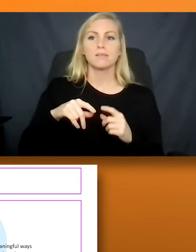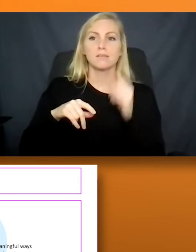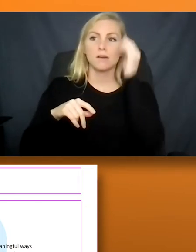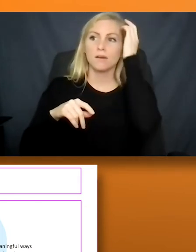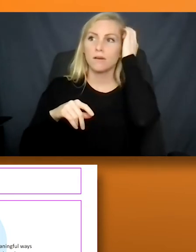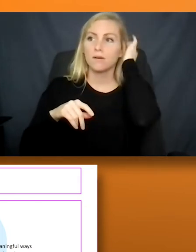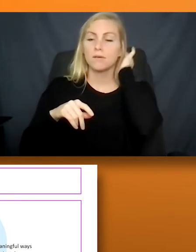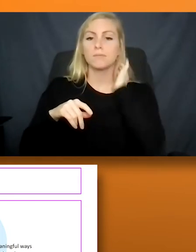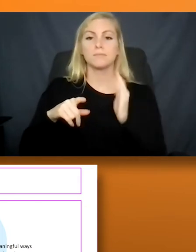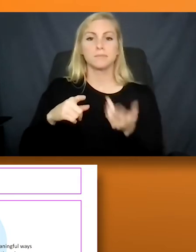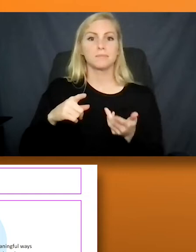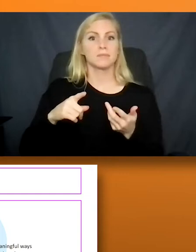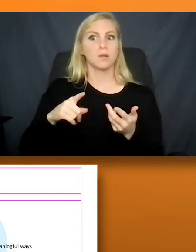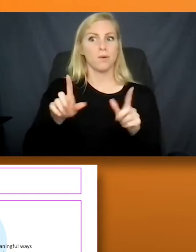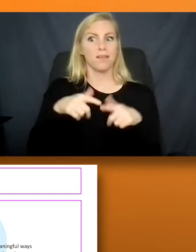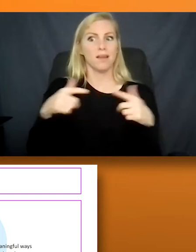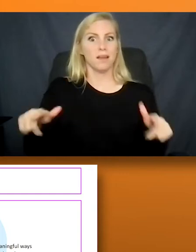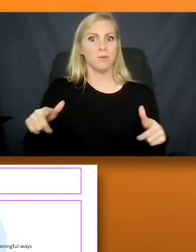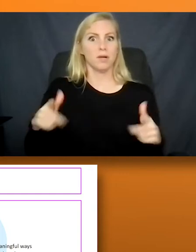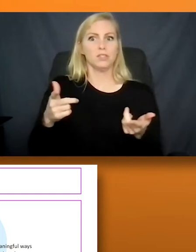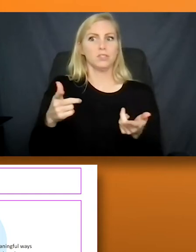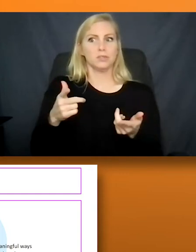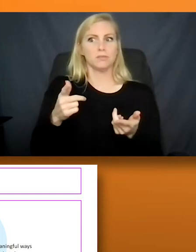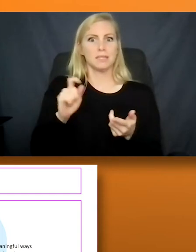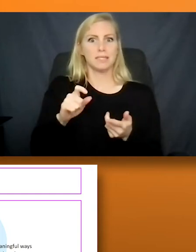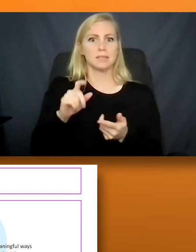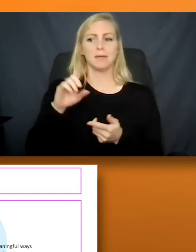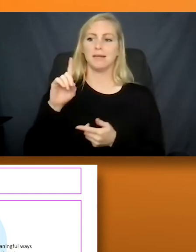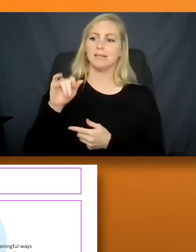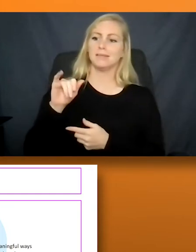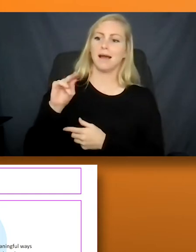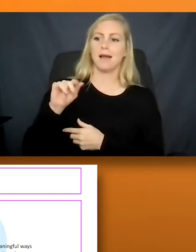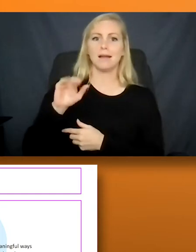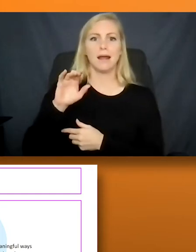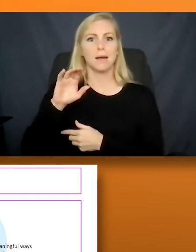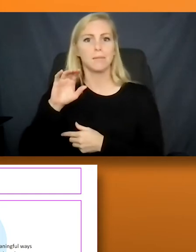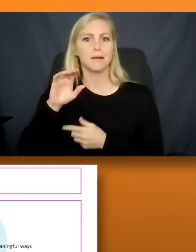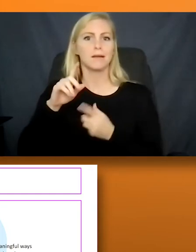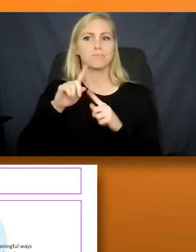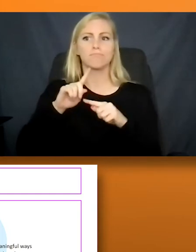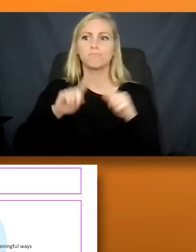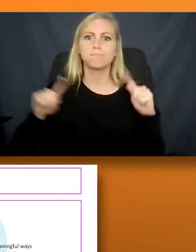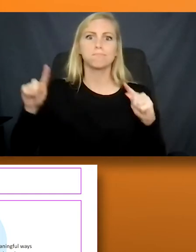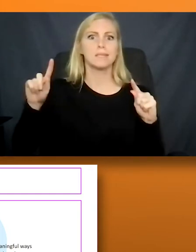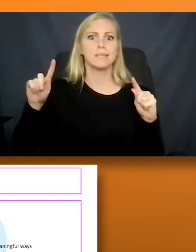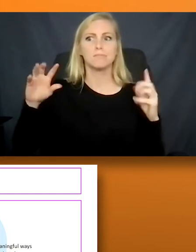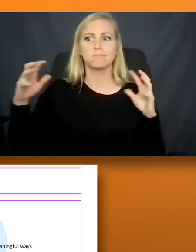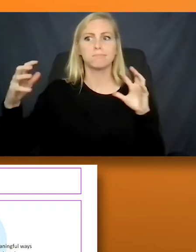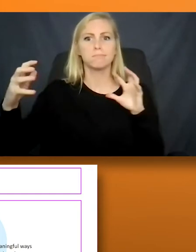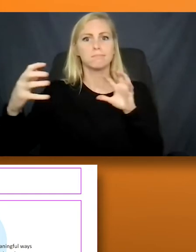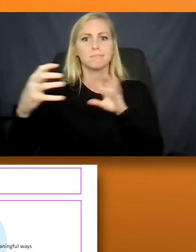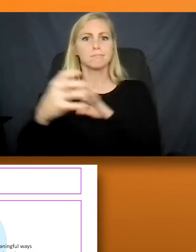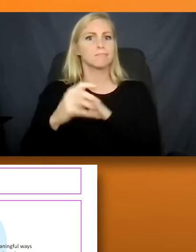for languages to be a language, they have to be dynamic and ever-changing. So limitless means that we're going to be adding words